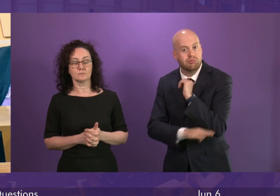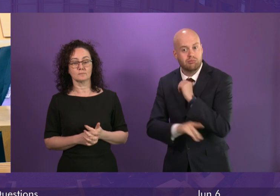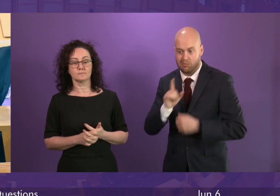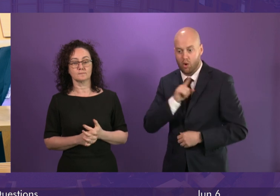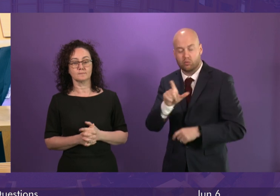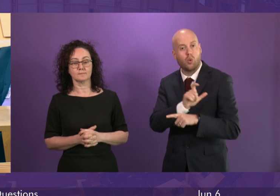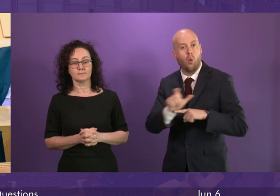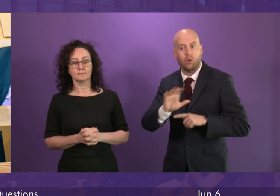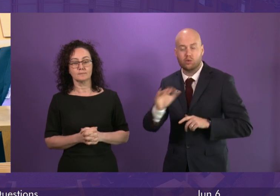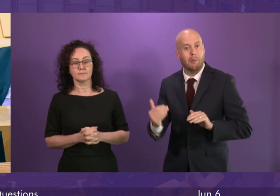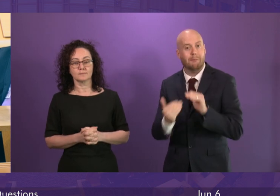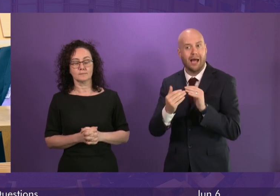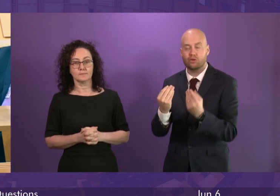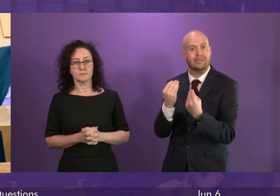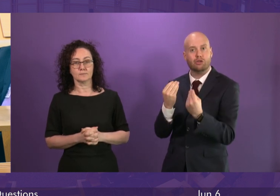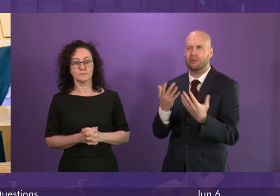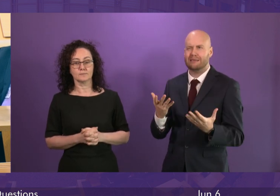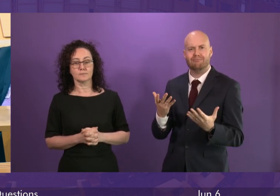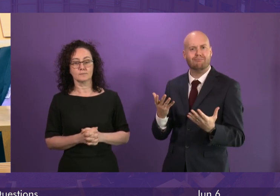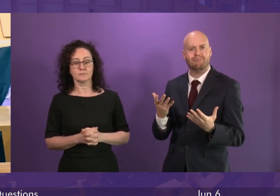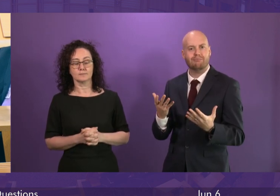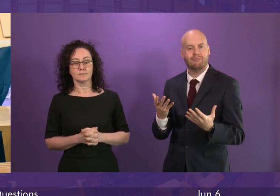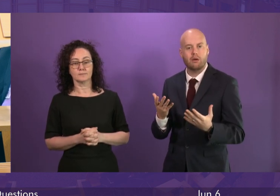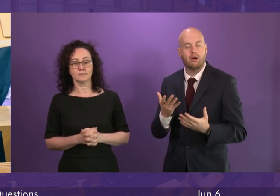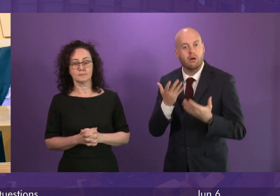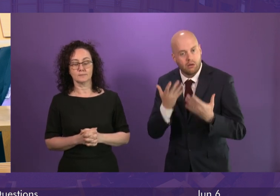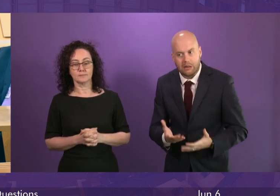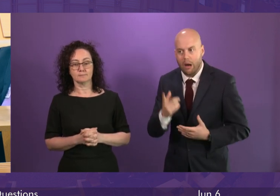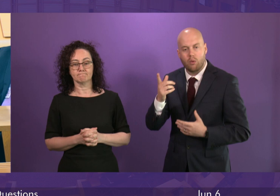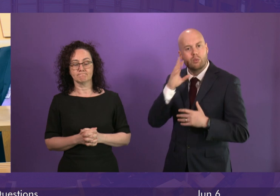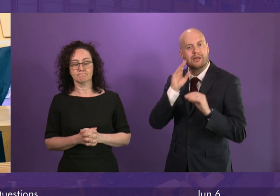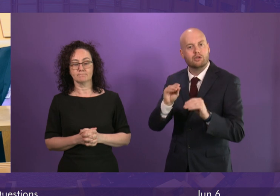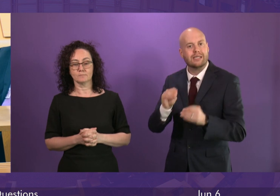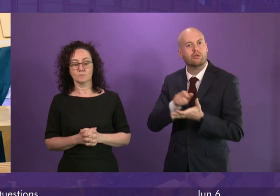up.” Now that the education secretary has heard the arguments against combined classes,